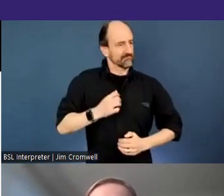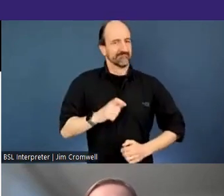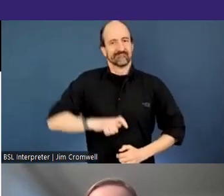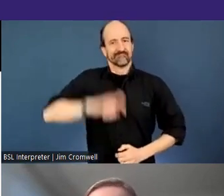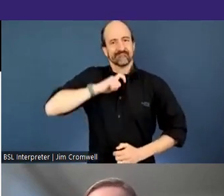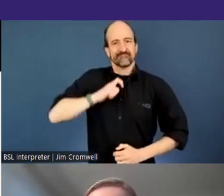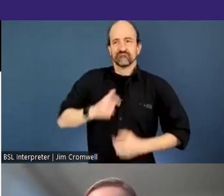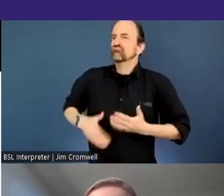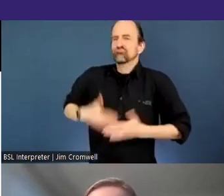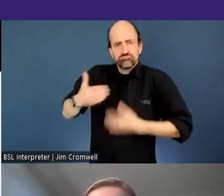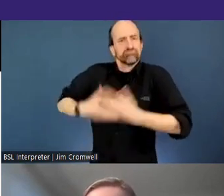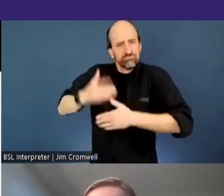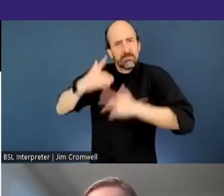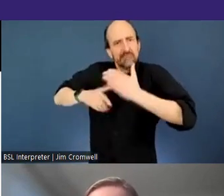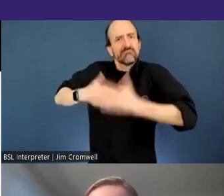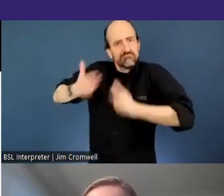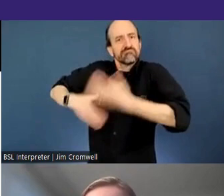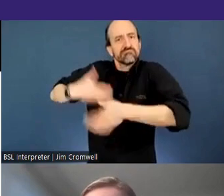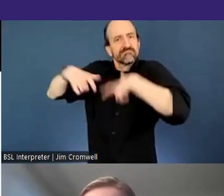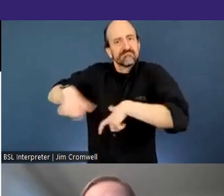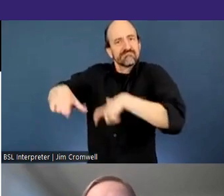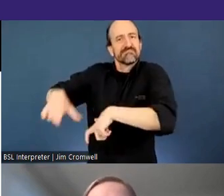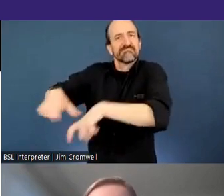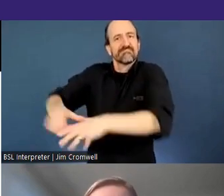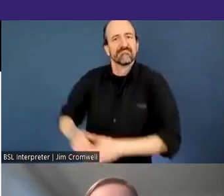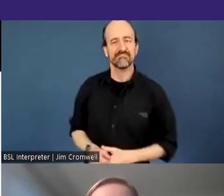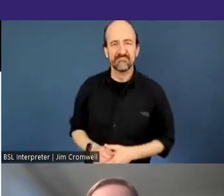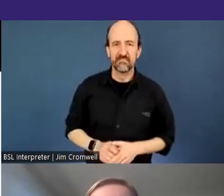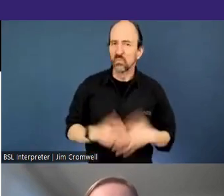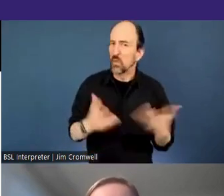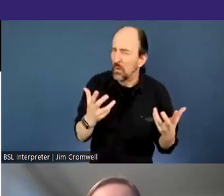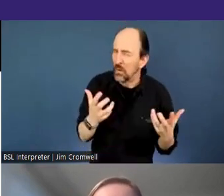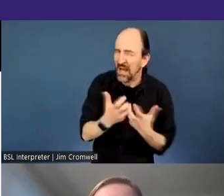So the question is: how do we facilitate community-led development?